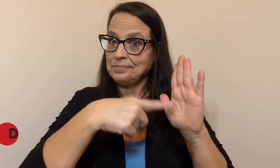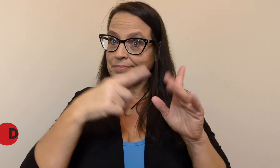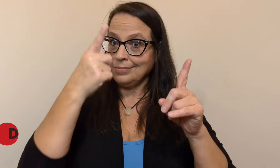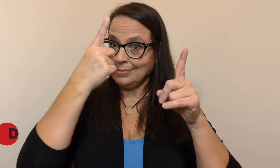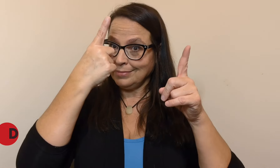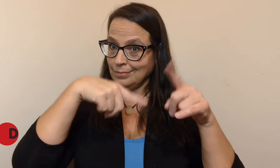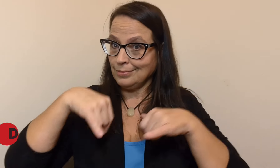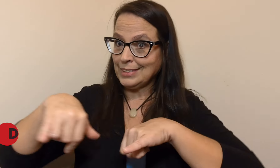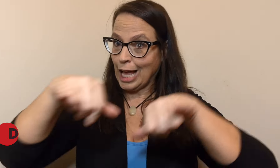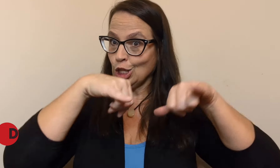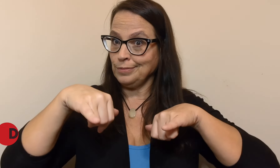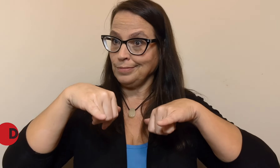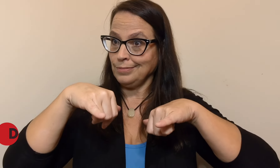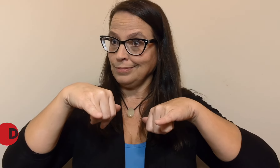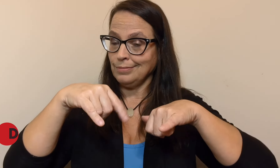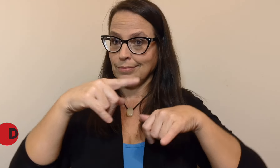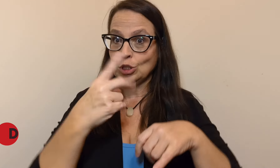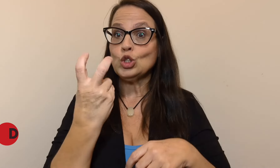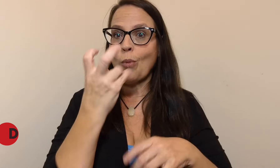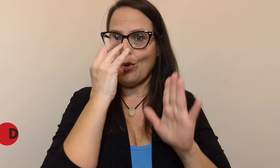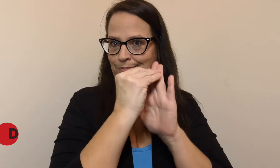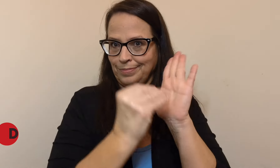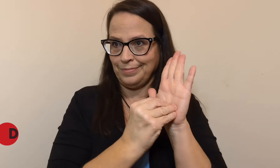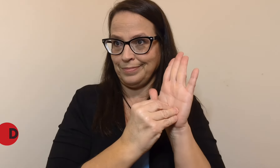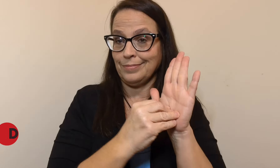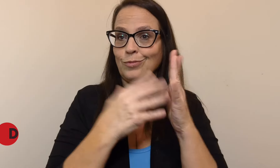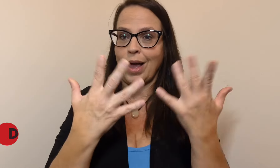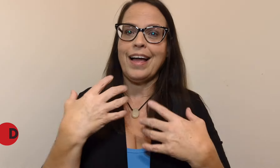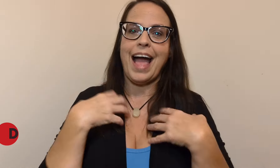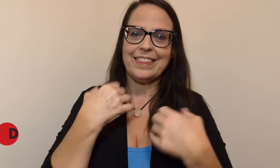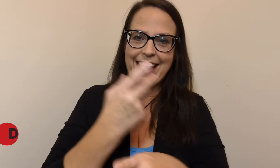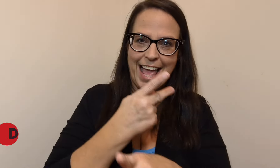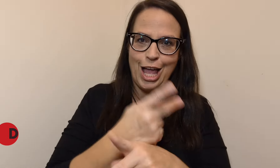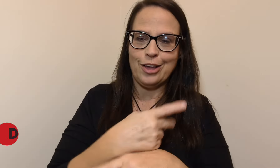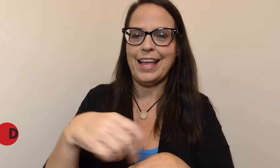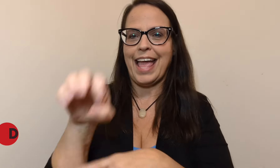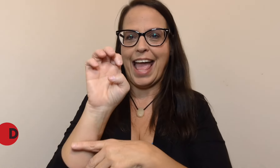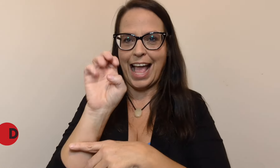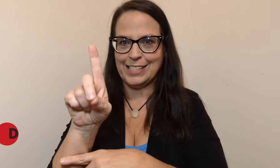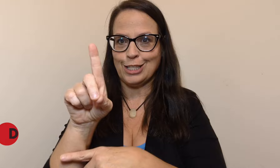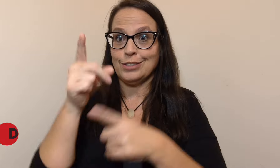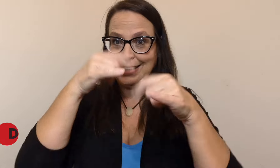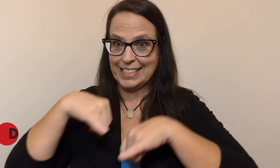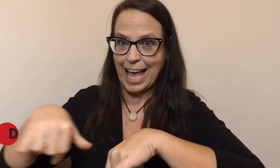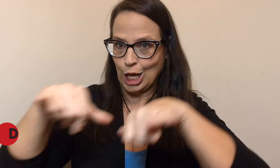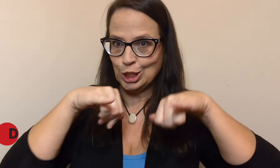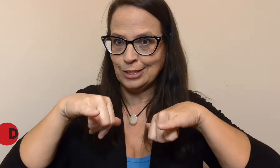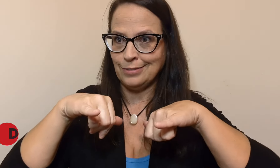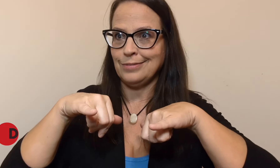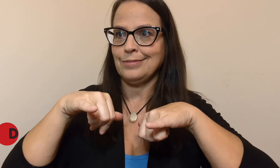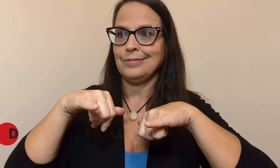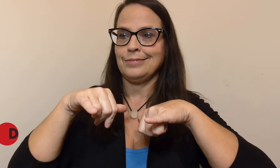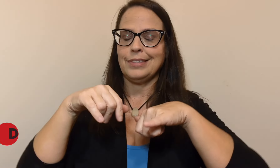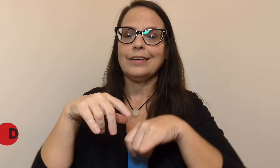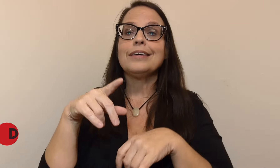[ROBYN]: These are the standards. Two more standards will be developed: Health Care, and Education standards.